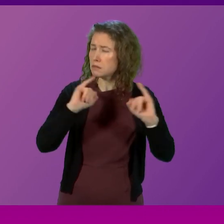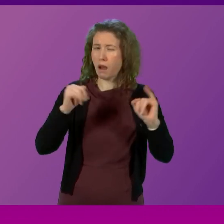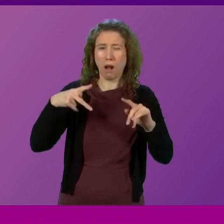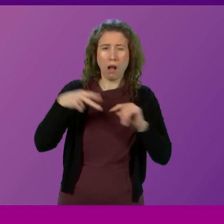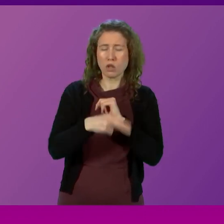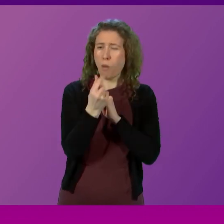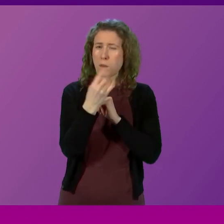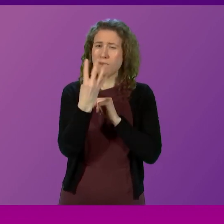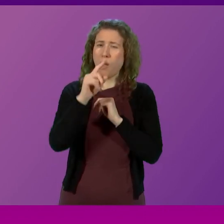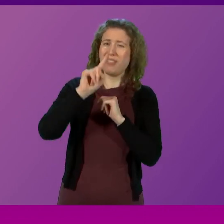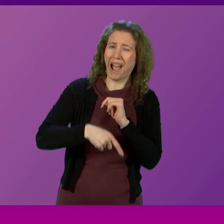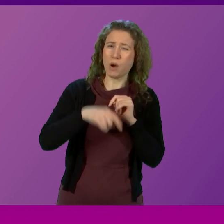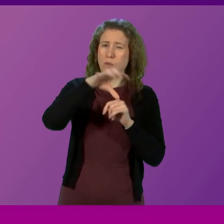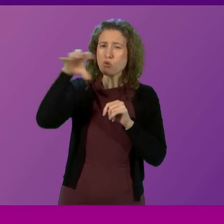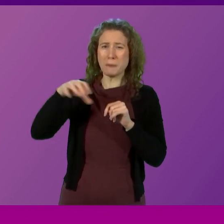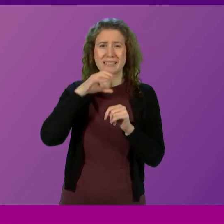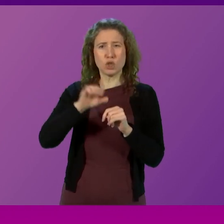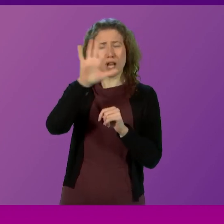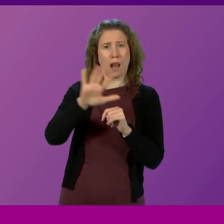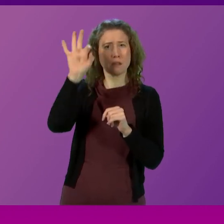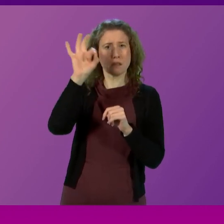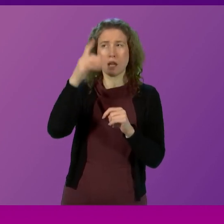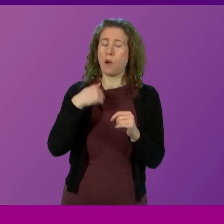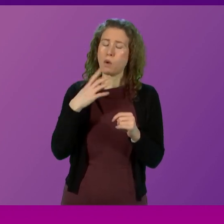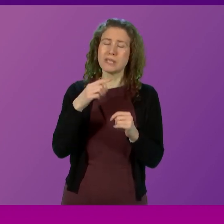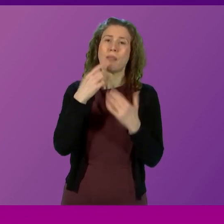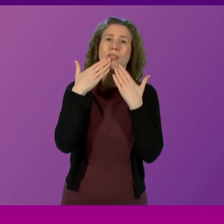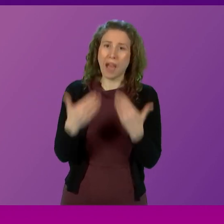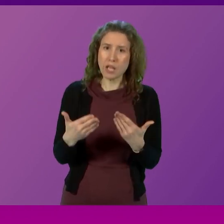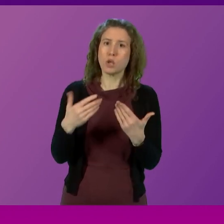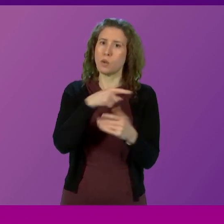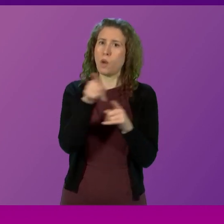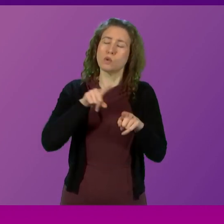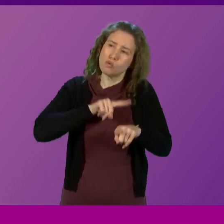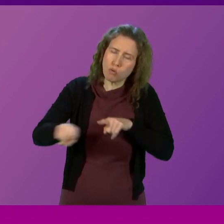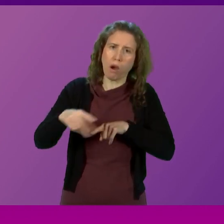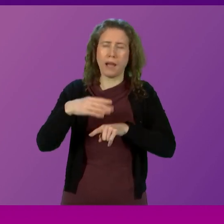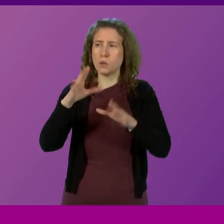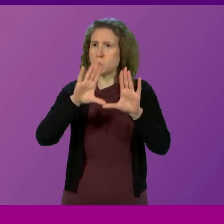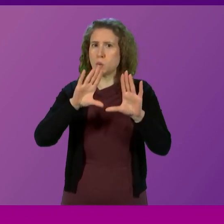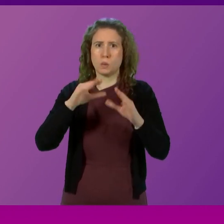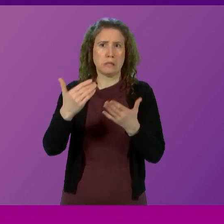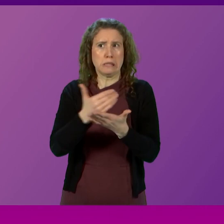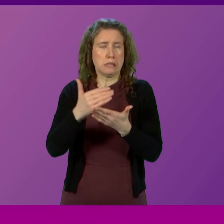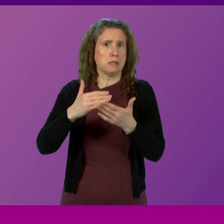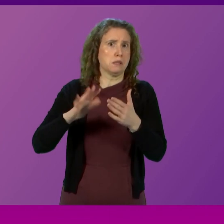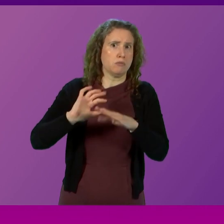4,000 properties. I thank all those who are involved in trying to resolve this major incident, which has had an impact on residents, who have shown great community